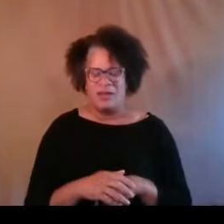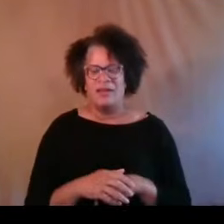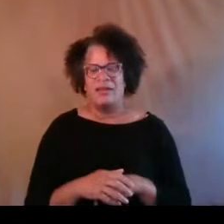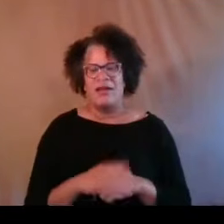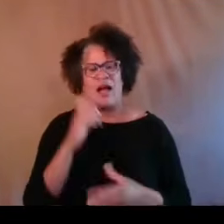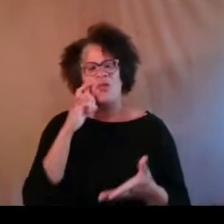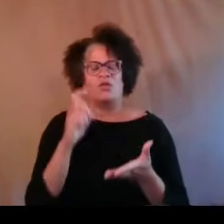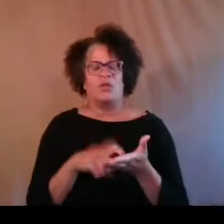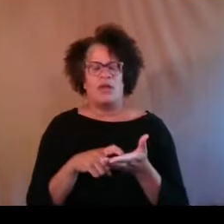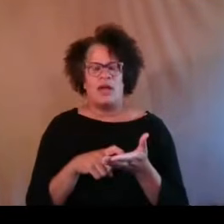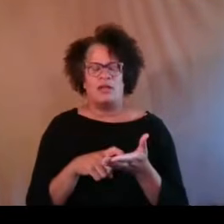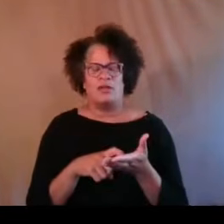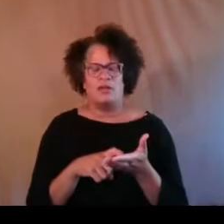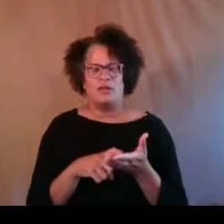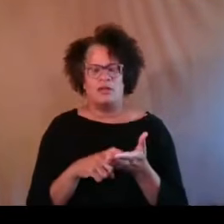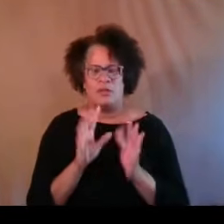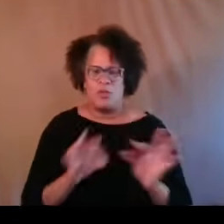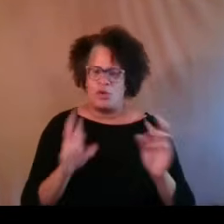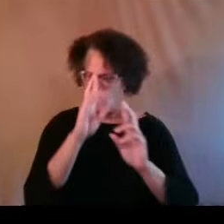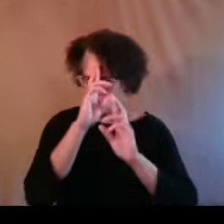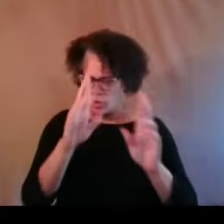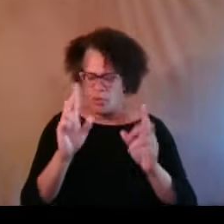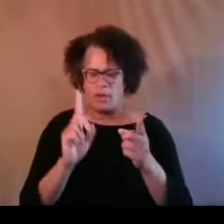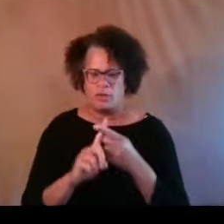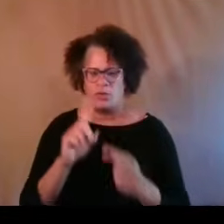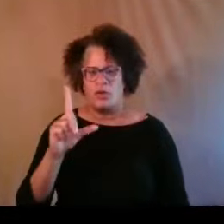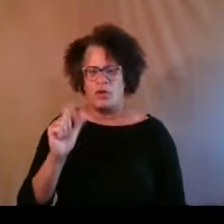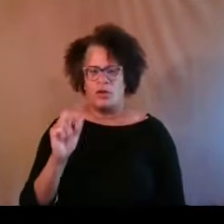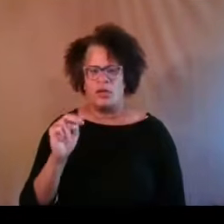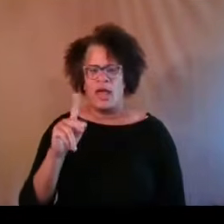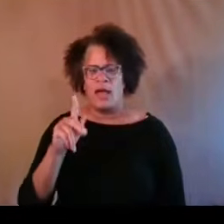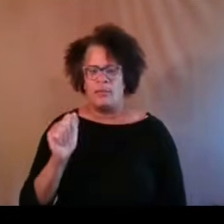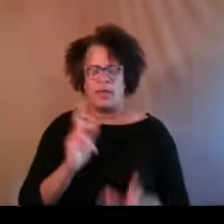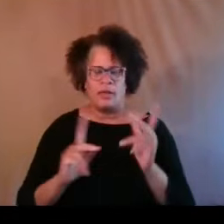and paying deep respect to the Lenape people upon who's unceded